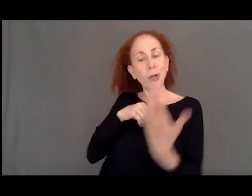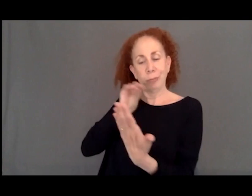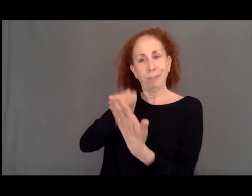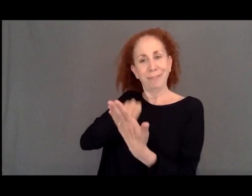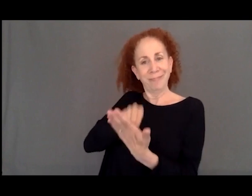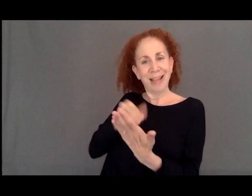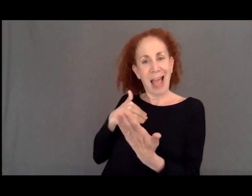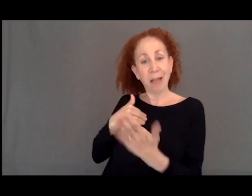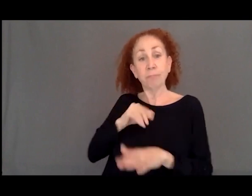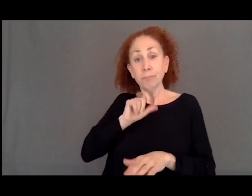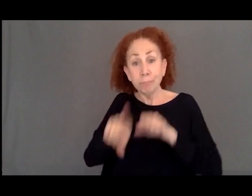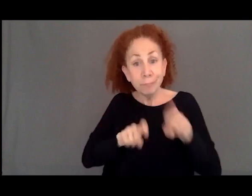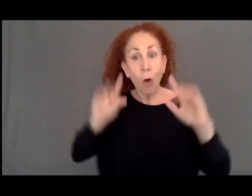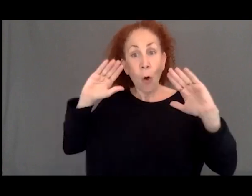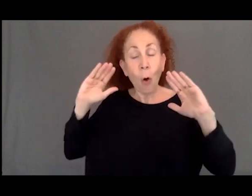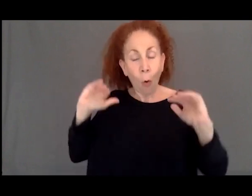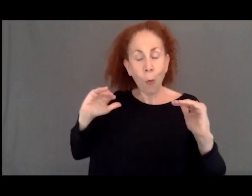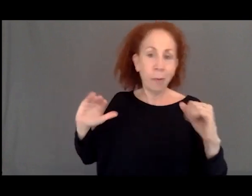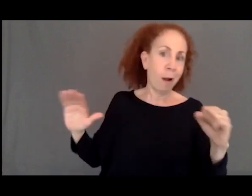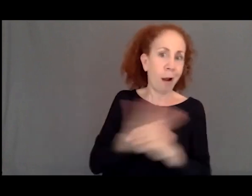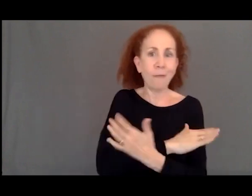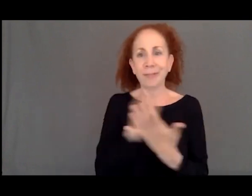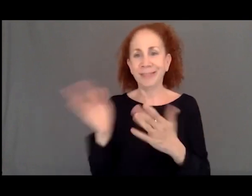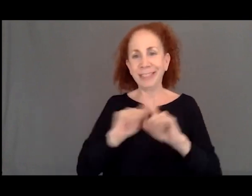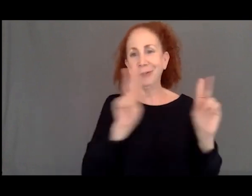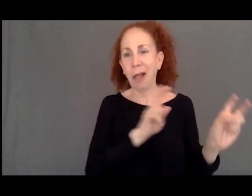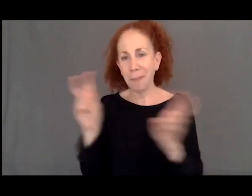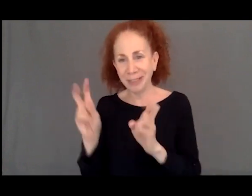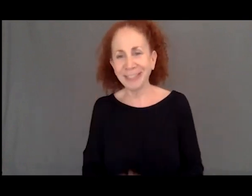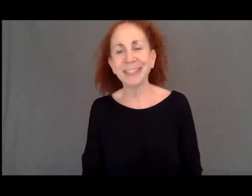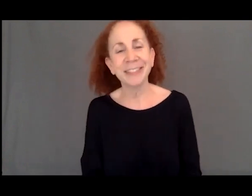that we hope will allow us to cover a wide range of topics,